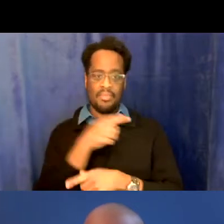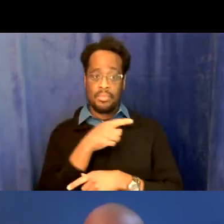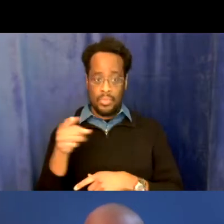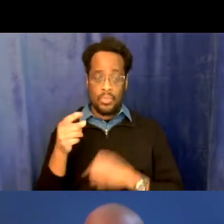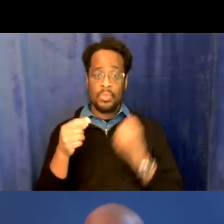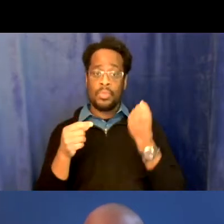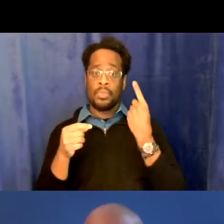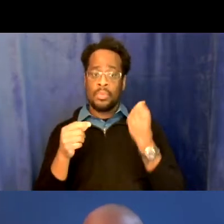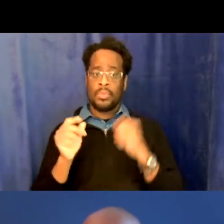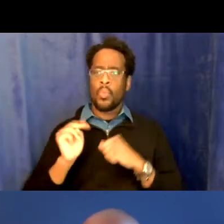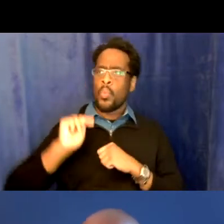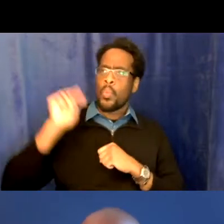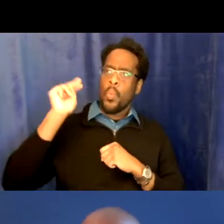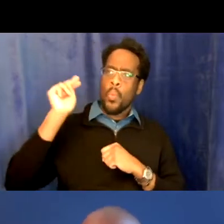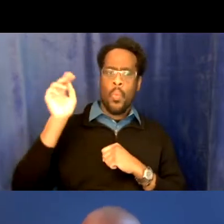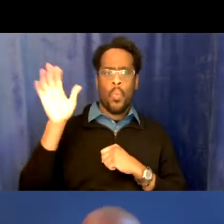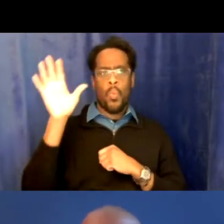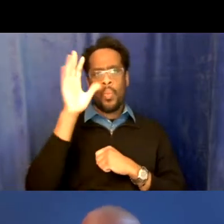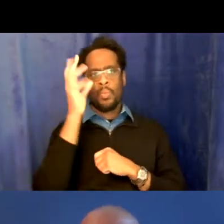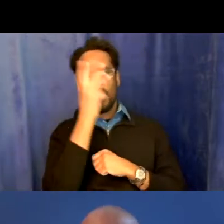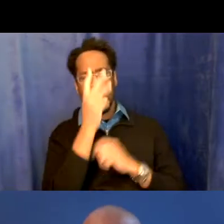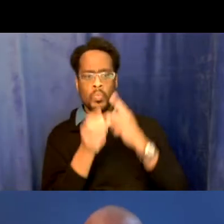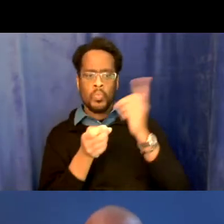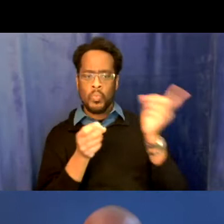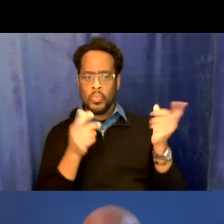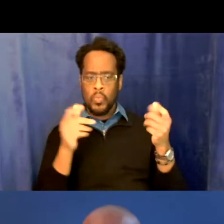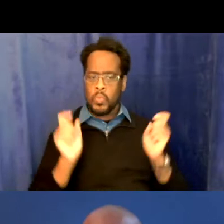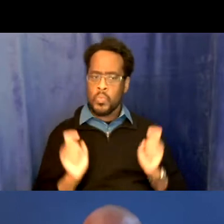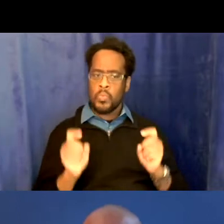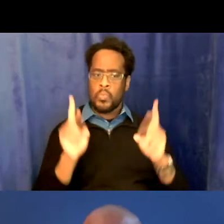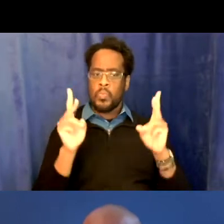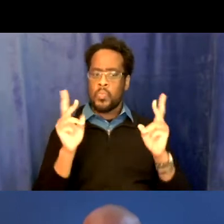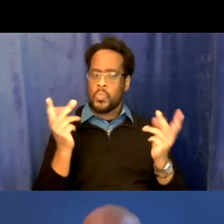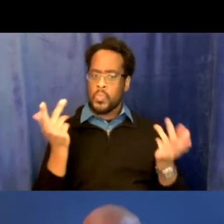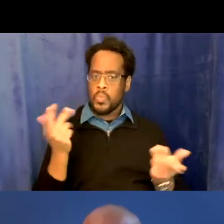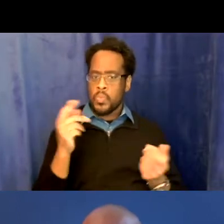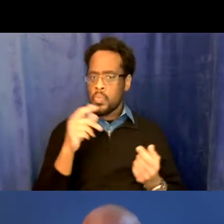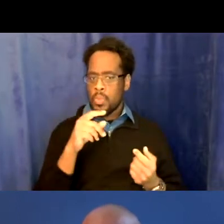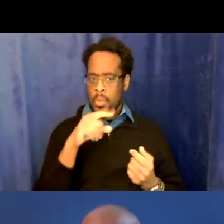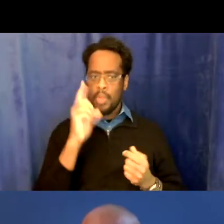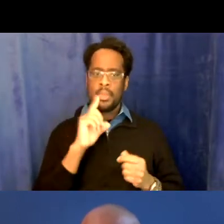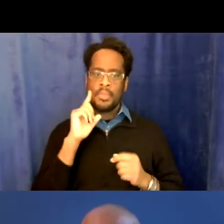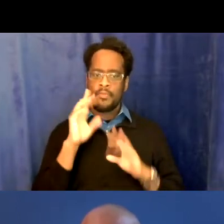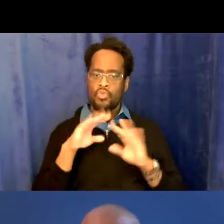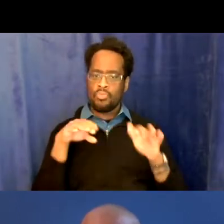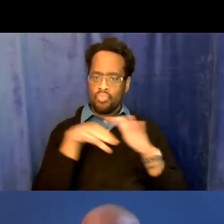Now understand the northern states and some of the western states that were being um